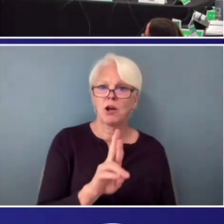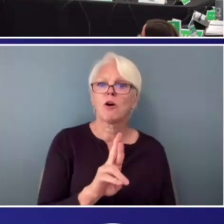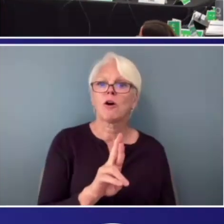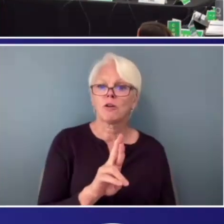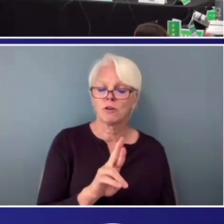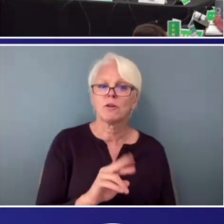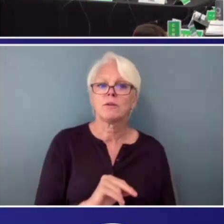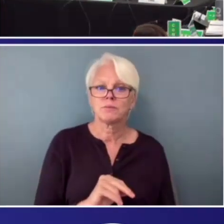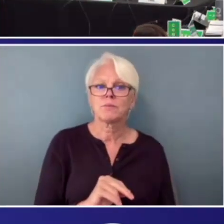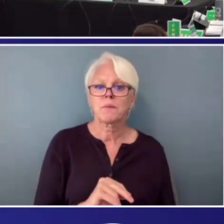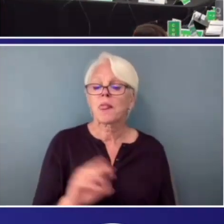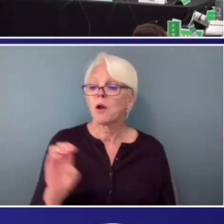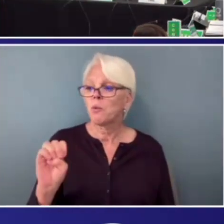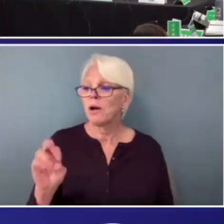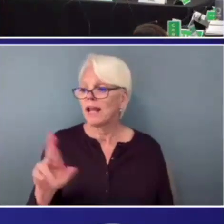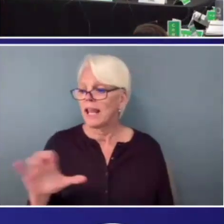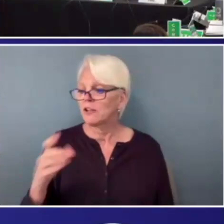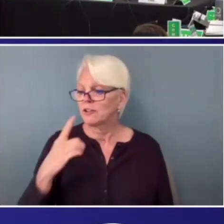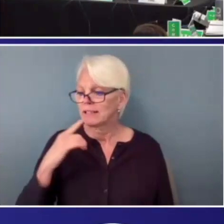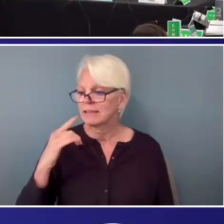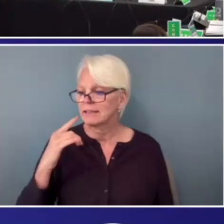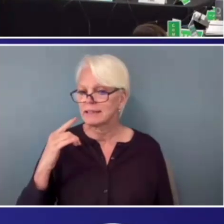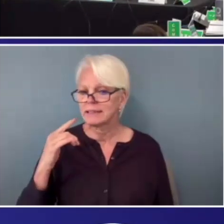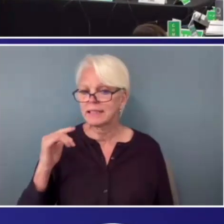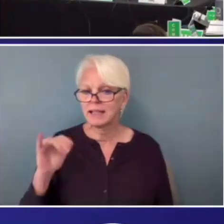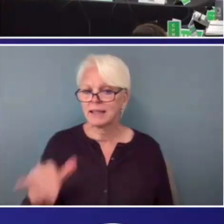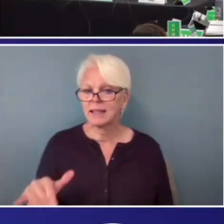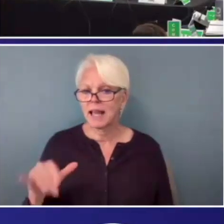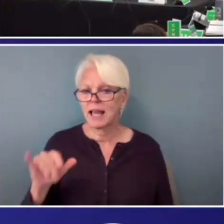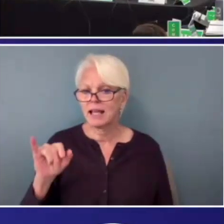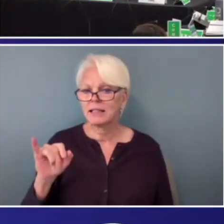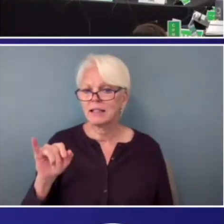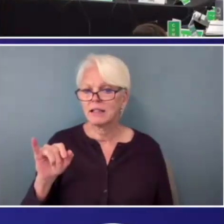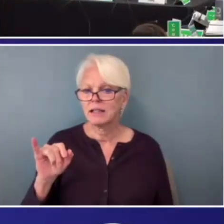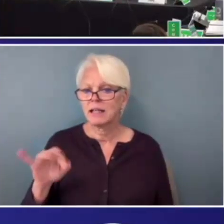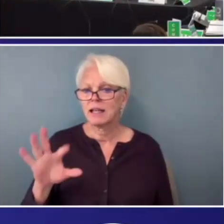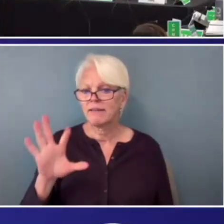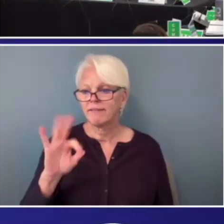Well, Eric said that, I believe he said that, FFEL loans that were pre-July 1,